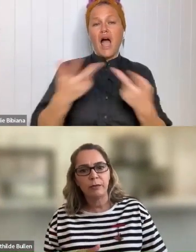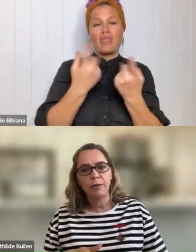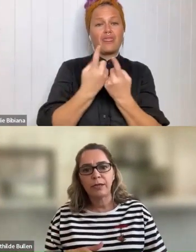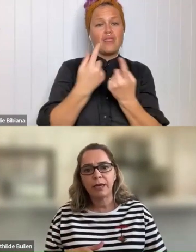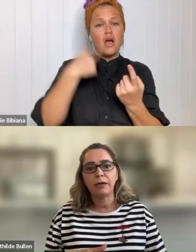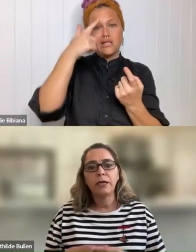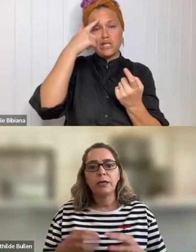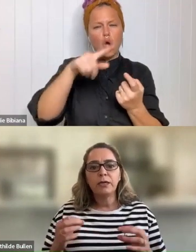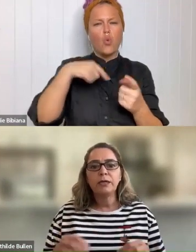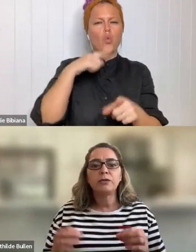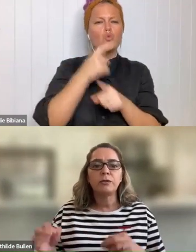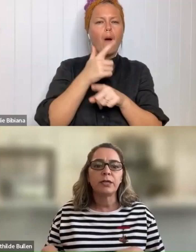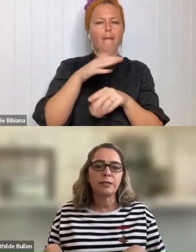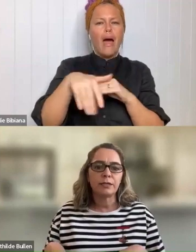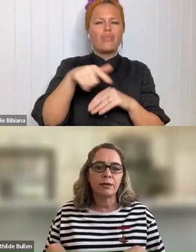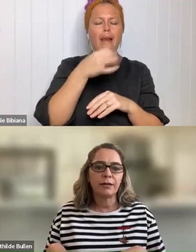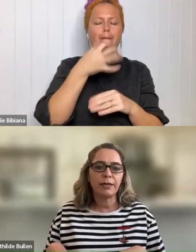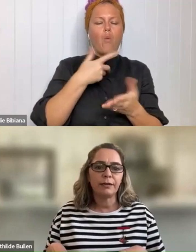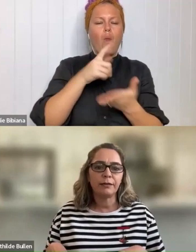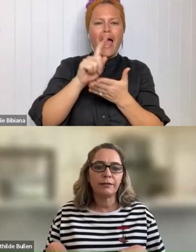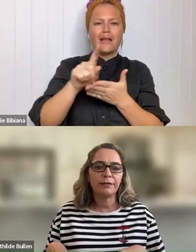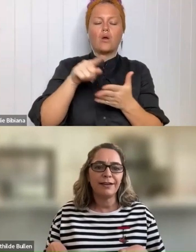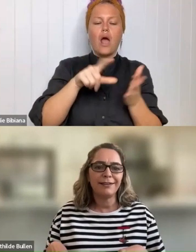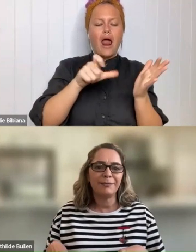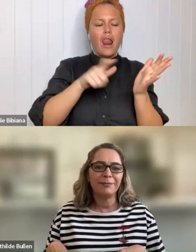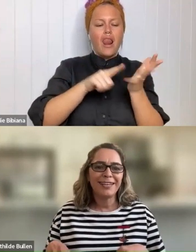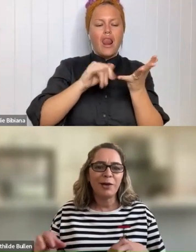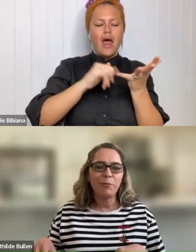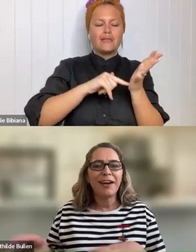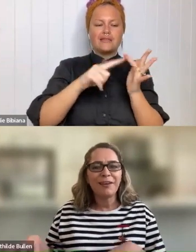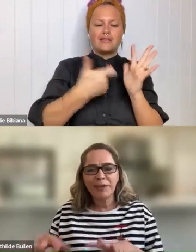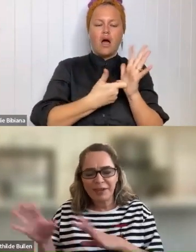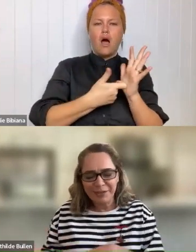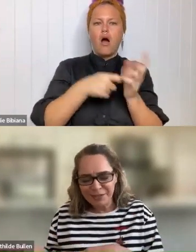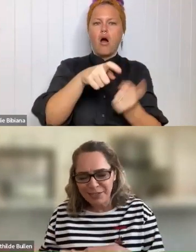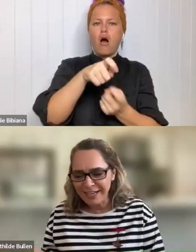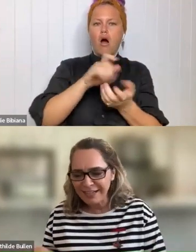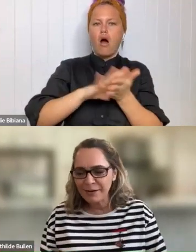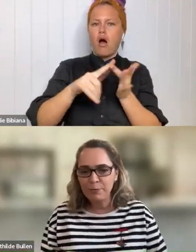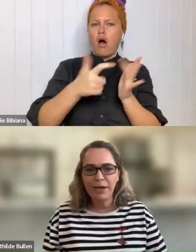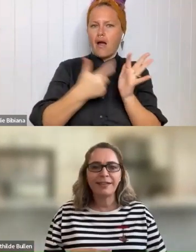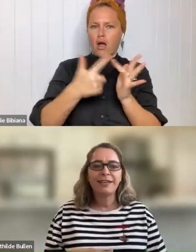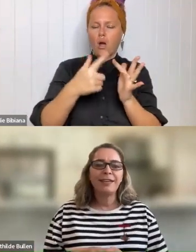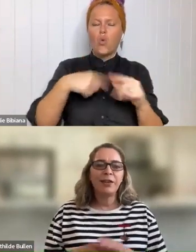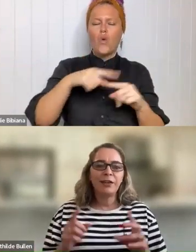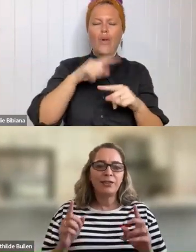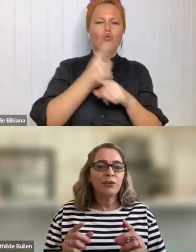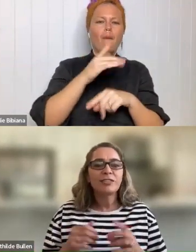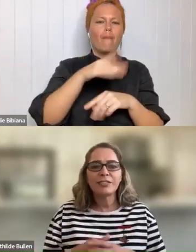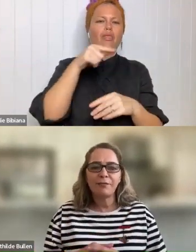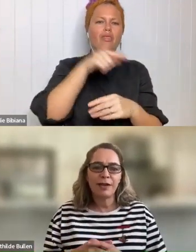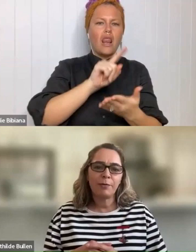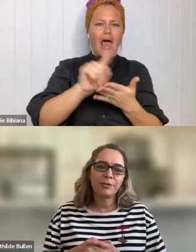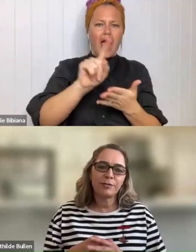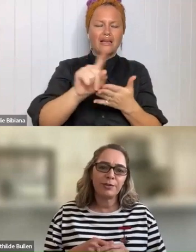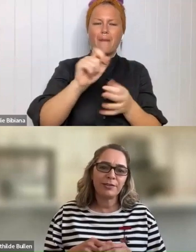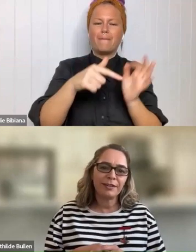a little bit later, is to cluster hire. And we were going to address that later. But don't just have one Aboriginal person